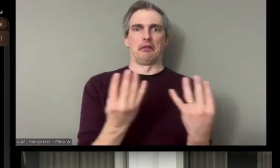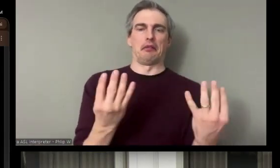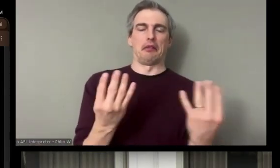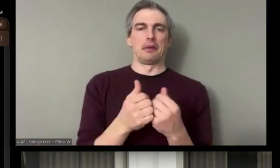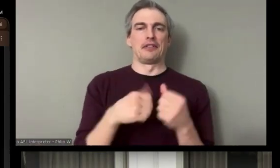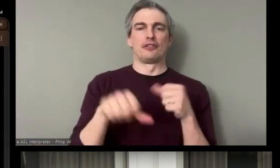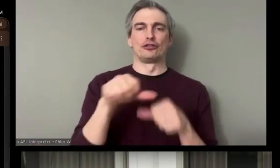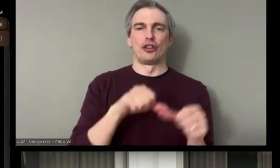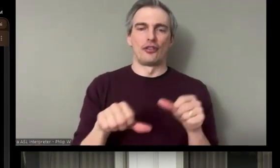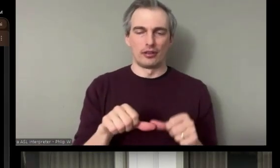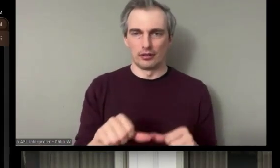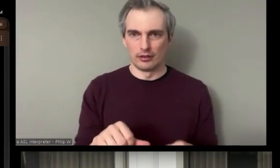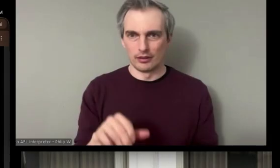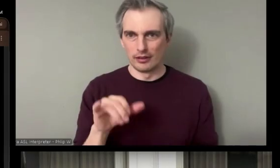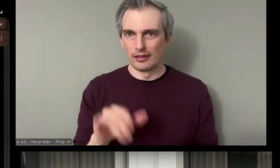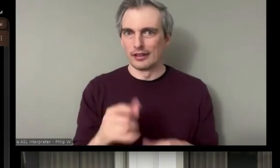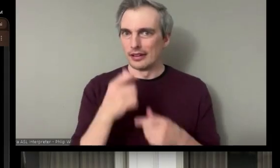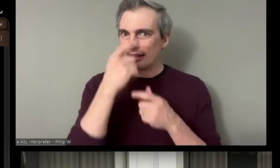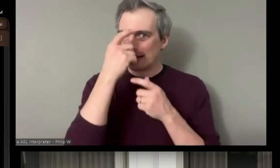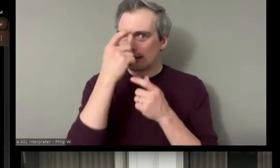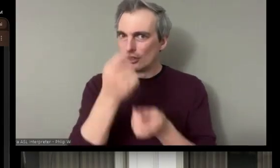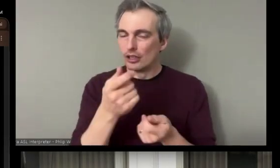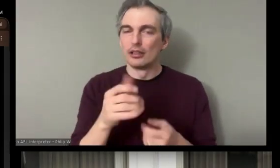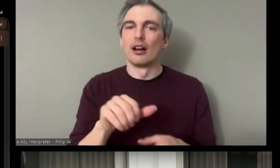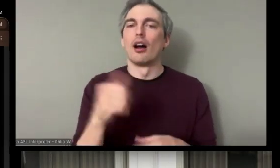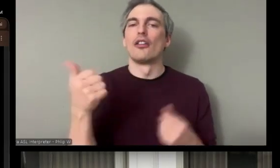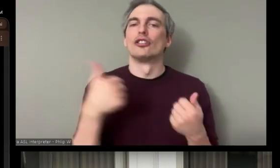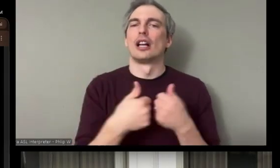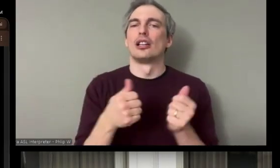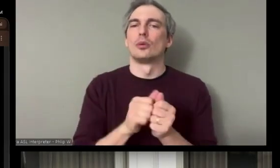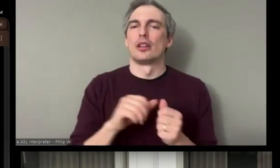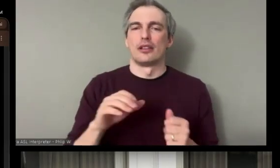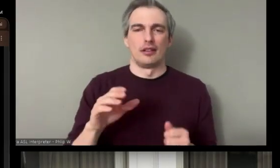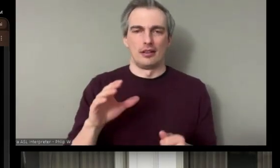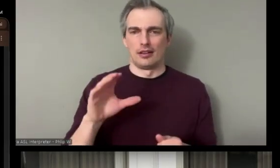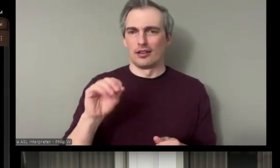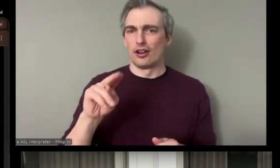is... The lightness and the light source affects how easy something is to read.